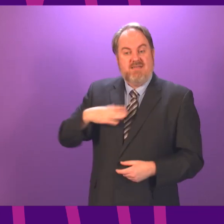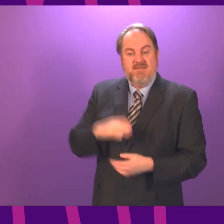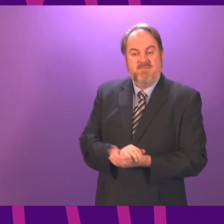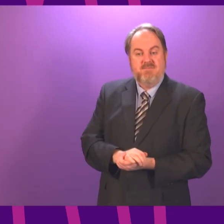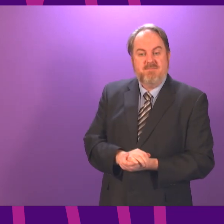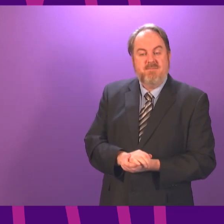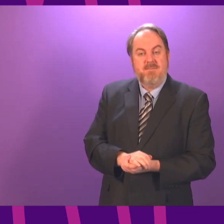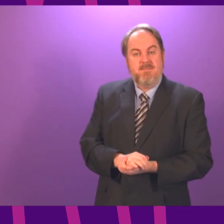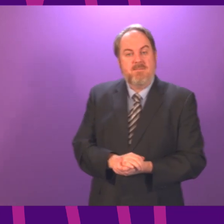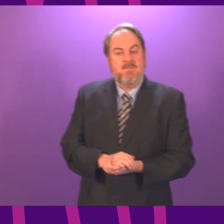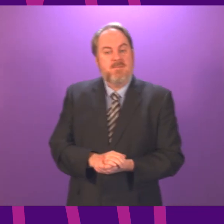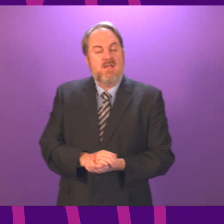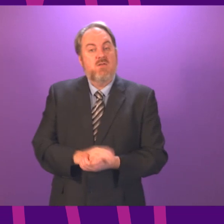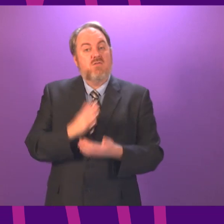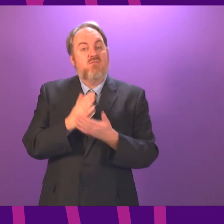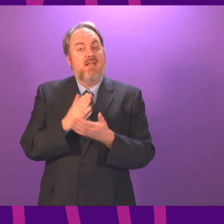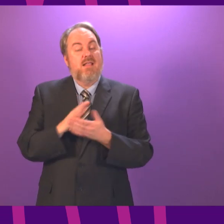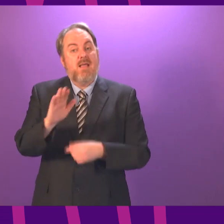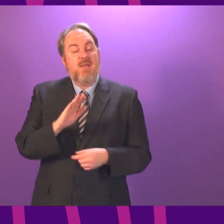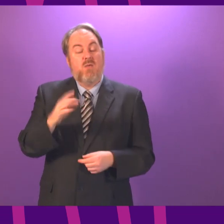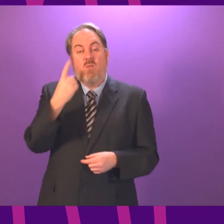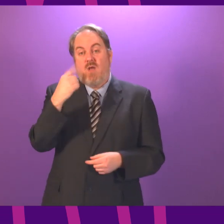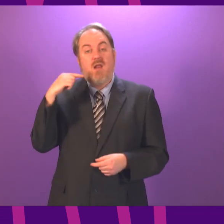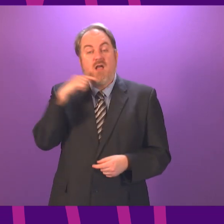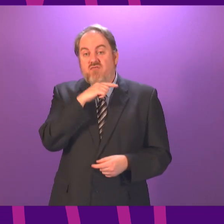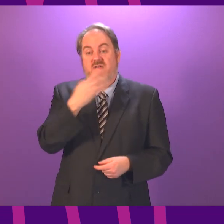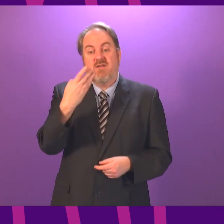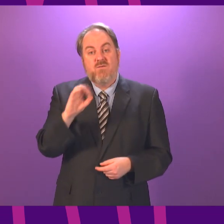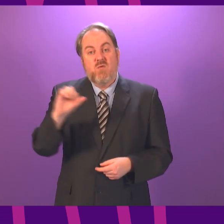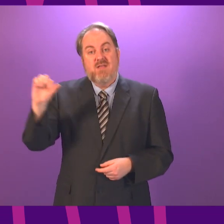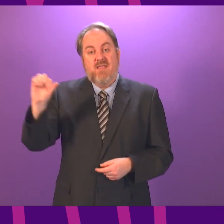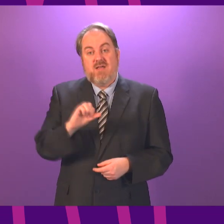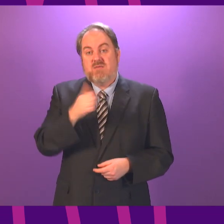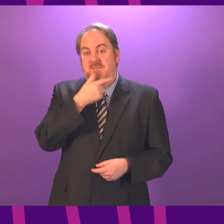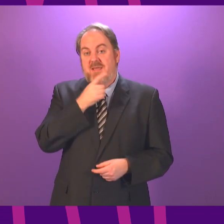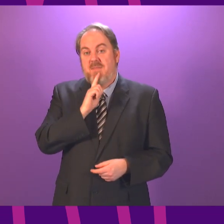by later this week, but around 140,000 people who are classed as clinically extremely vulnerable